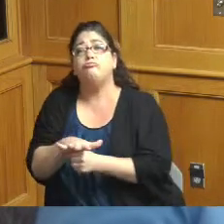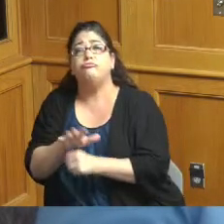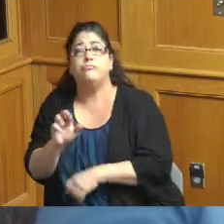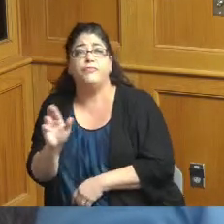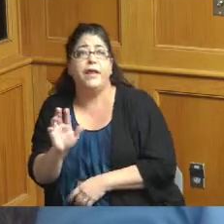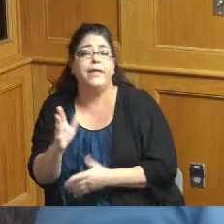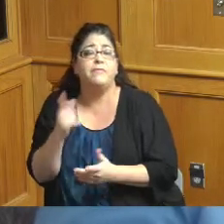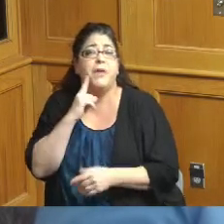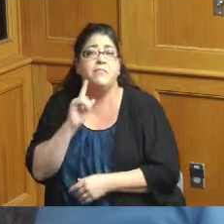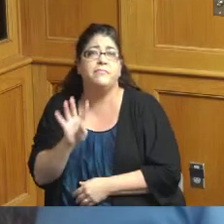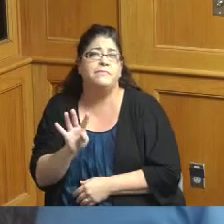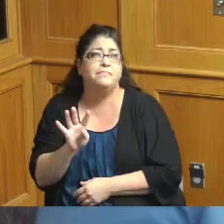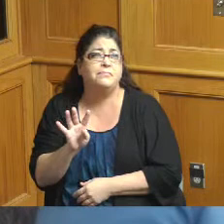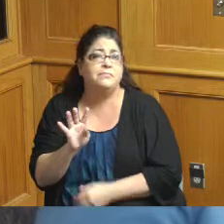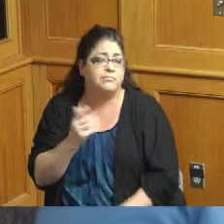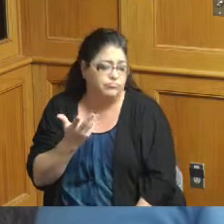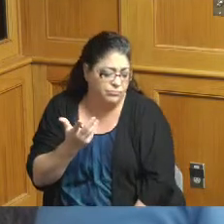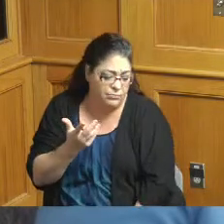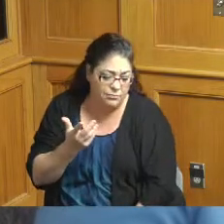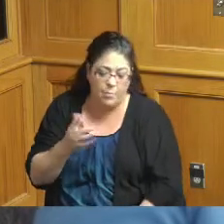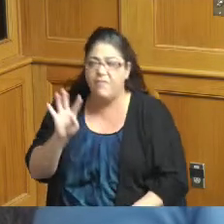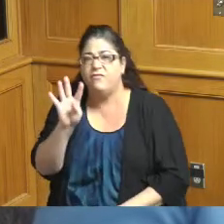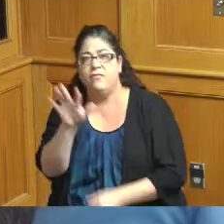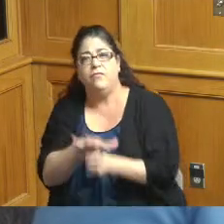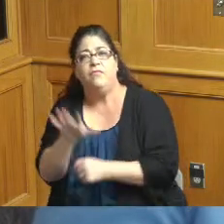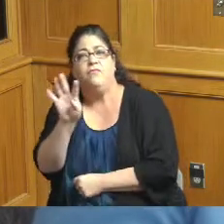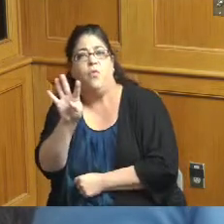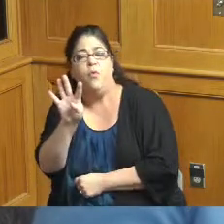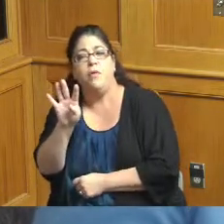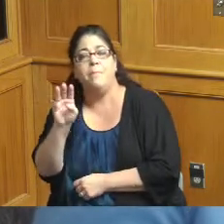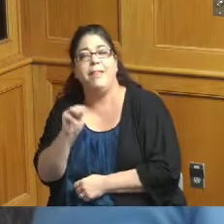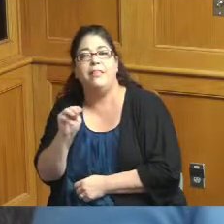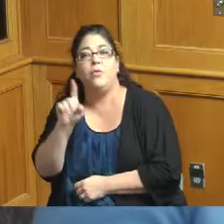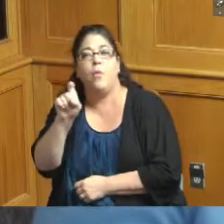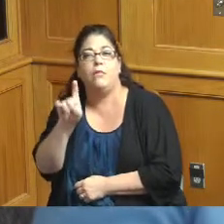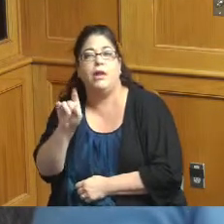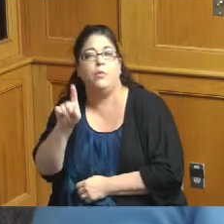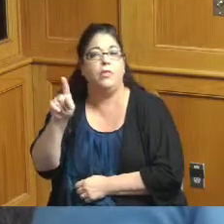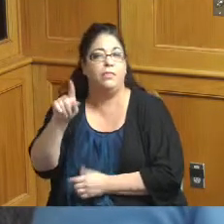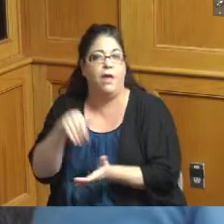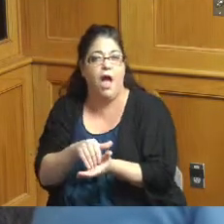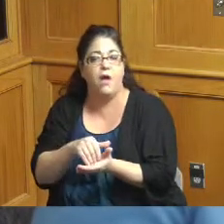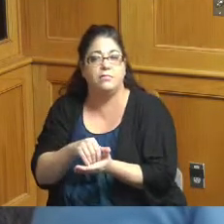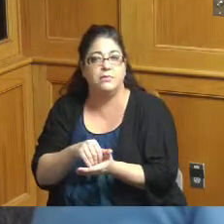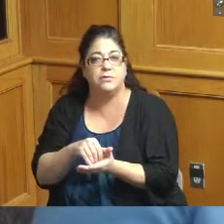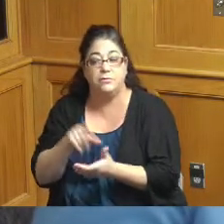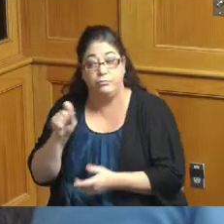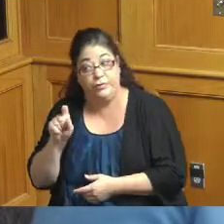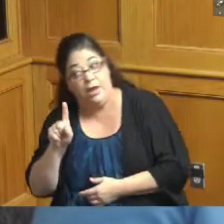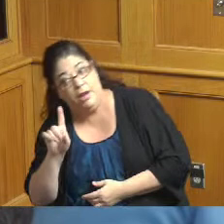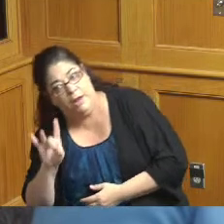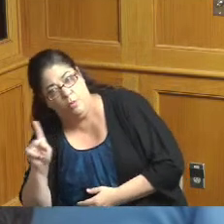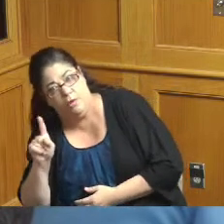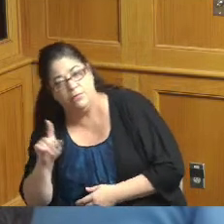for four four million one hundred and eighty one thousand and eighty one cents so I've got to see